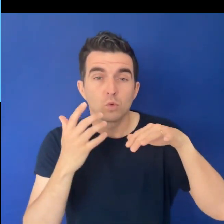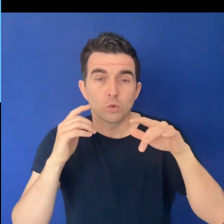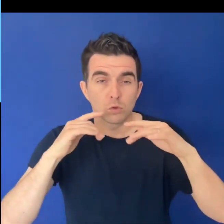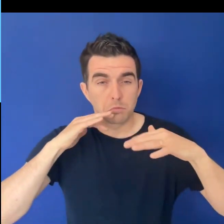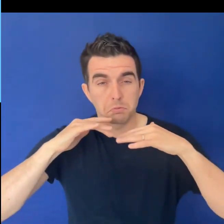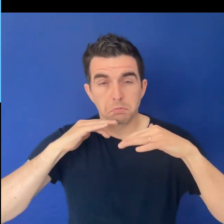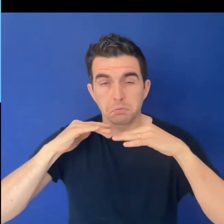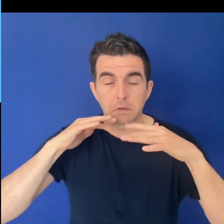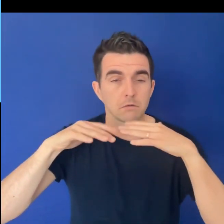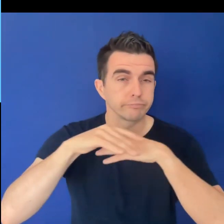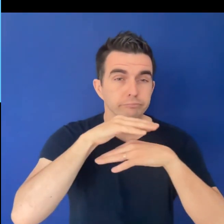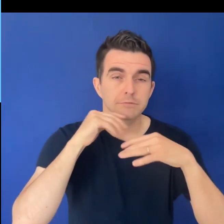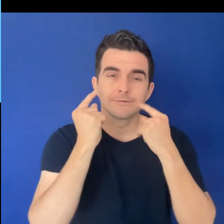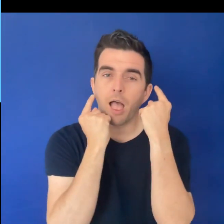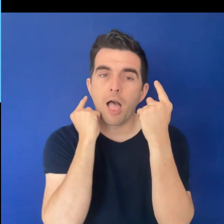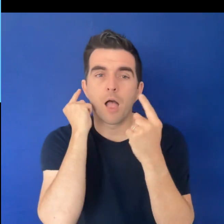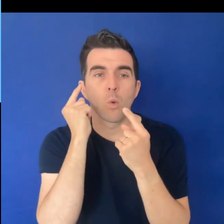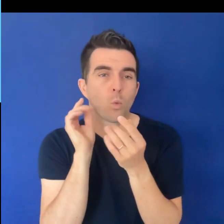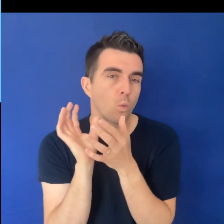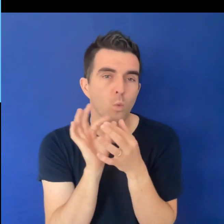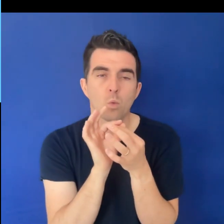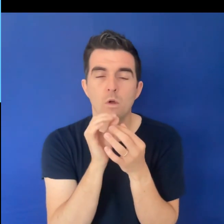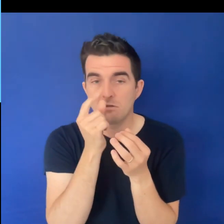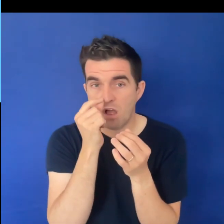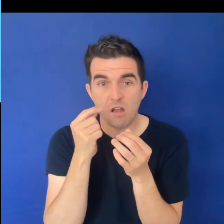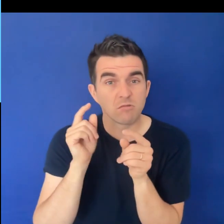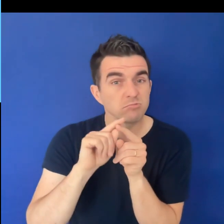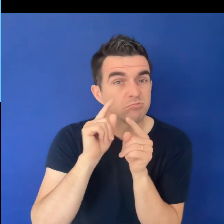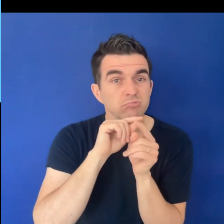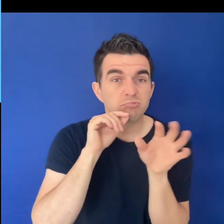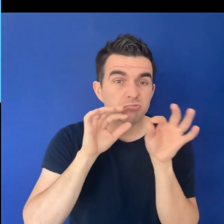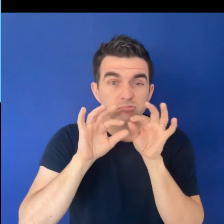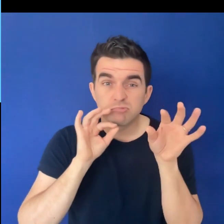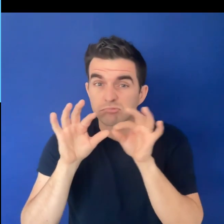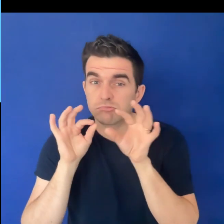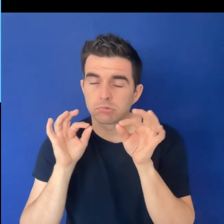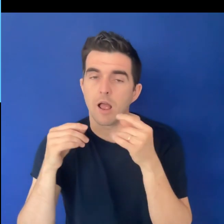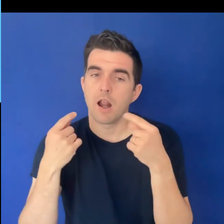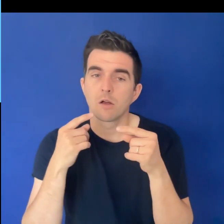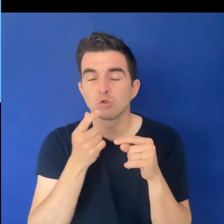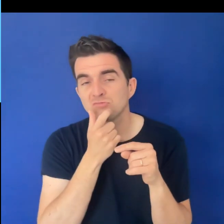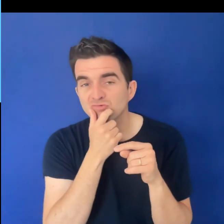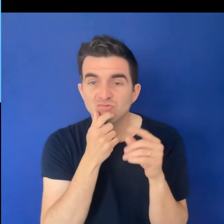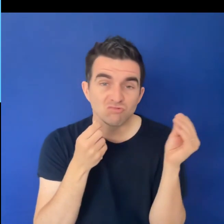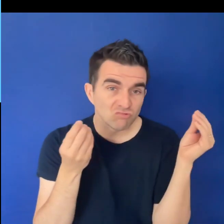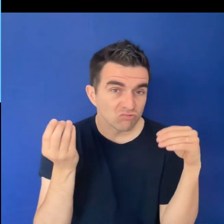are built into the soundscape of the game, to collect materials that will allow you to craft,